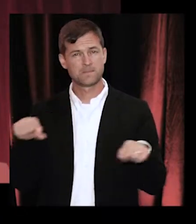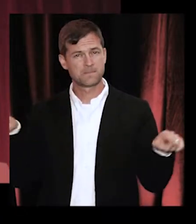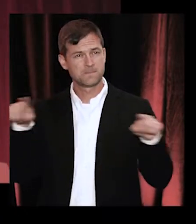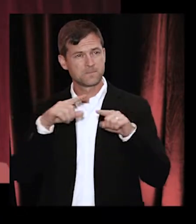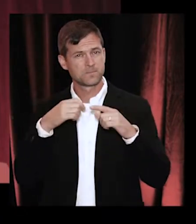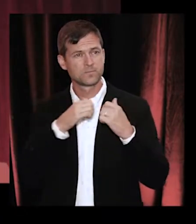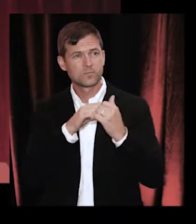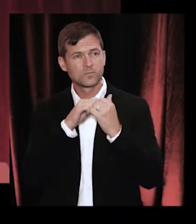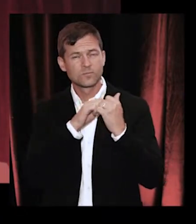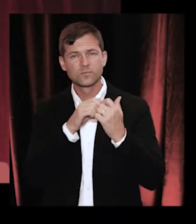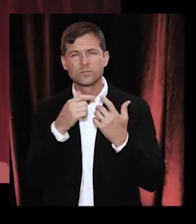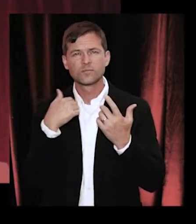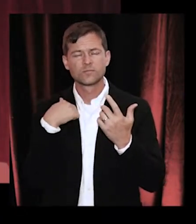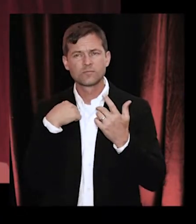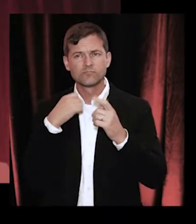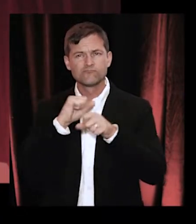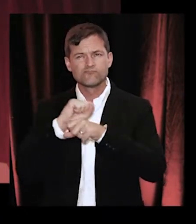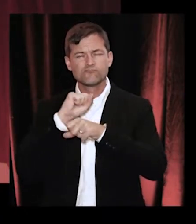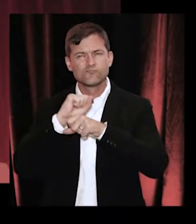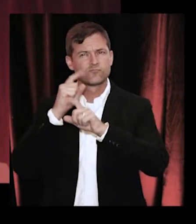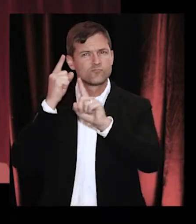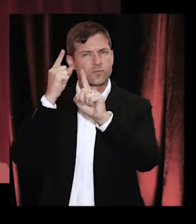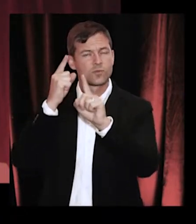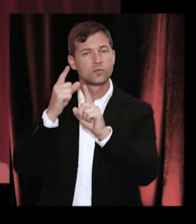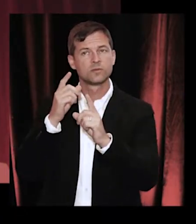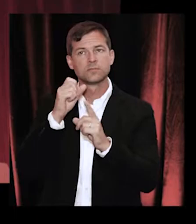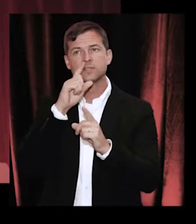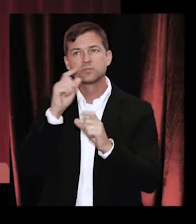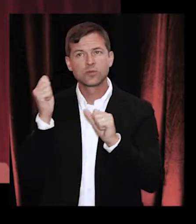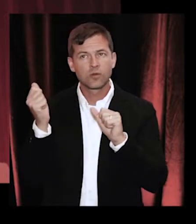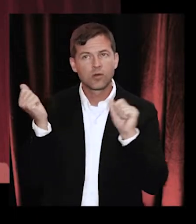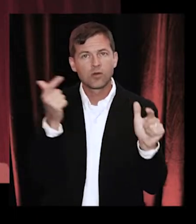ensuring every Alabamian has the opportunity to succeed.